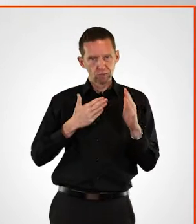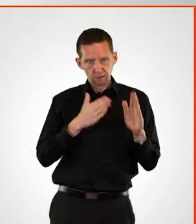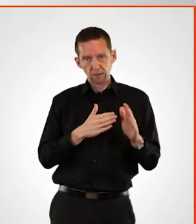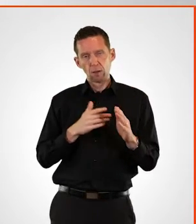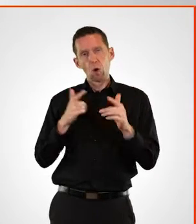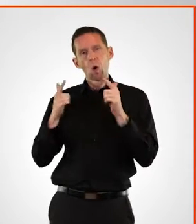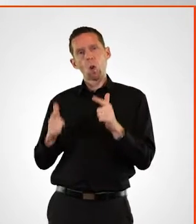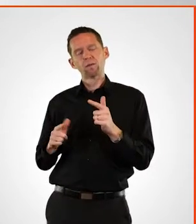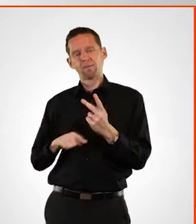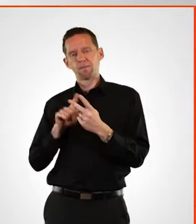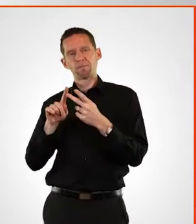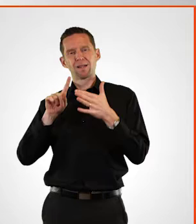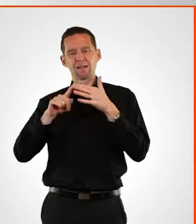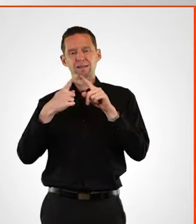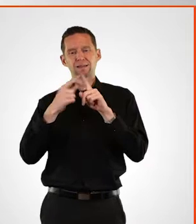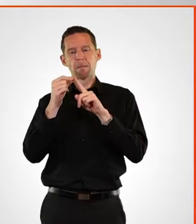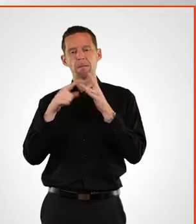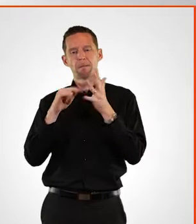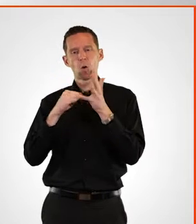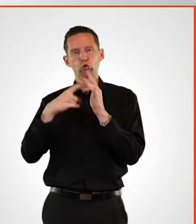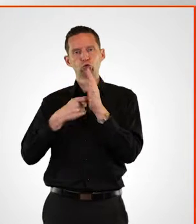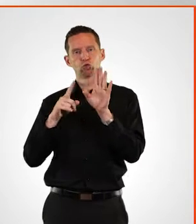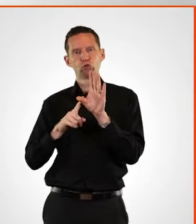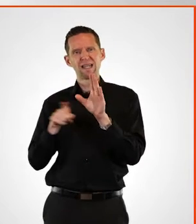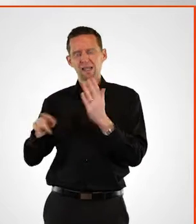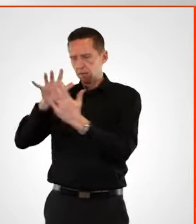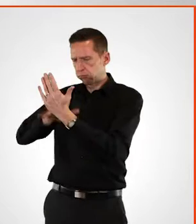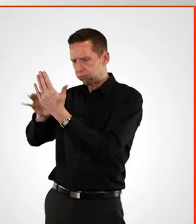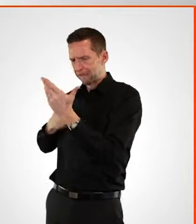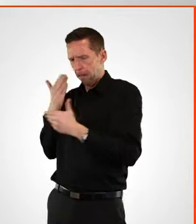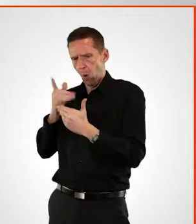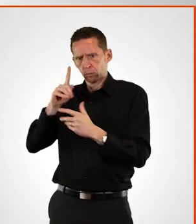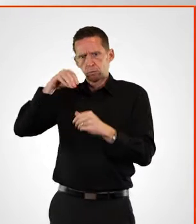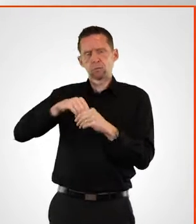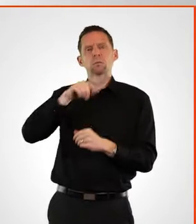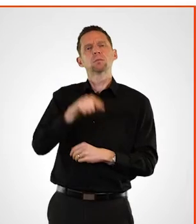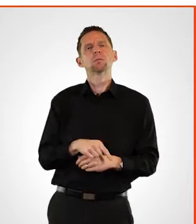and there's lots of expository on high-interest, low vocabulary.